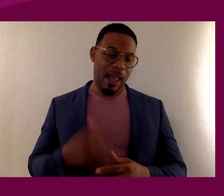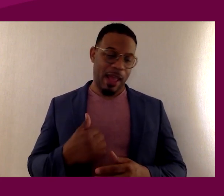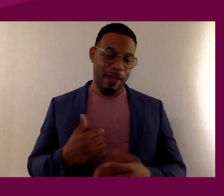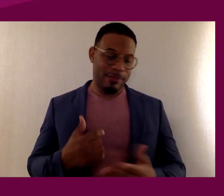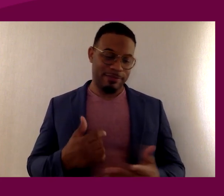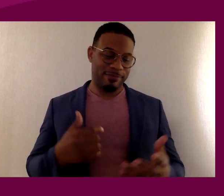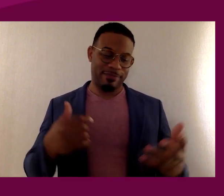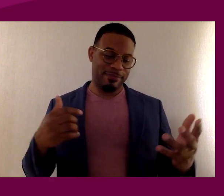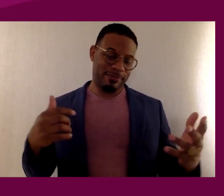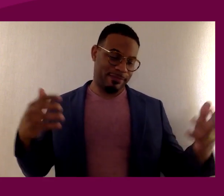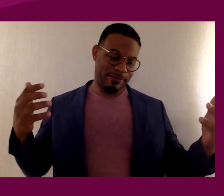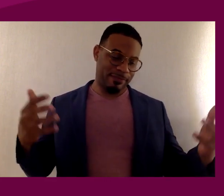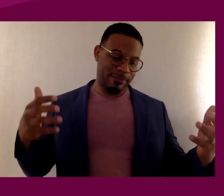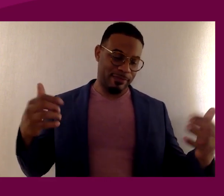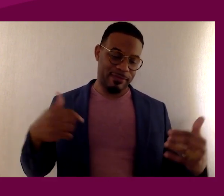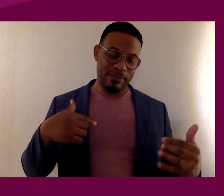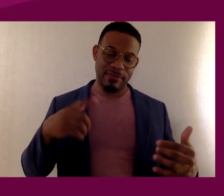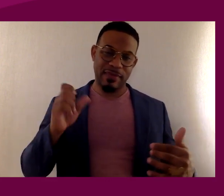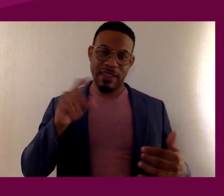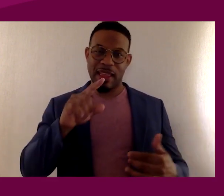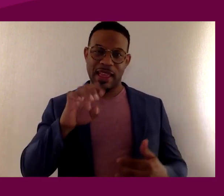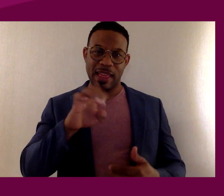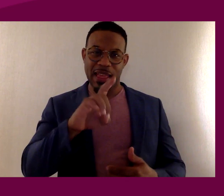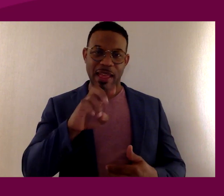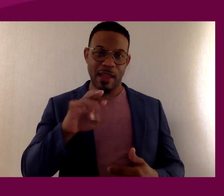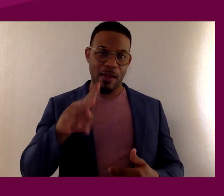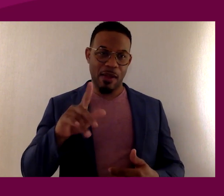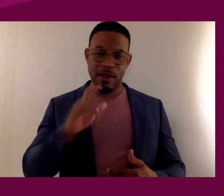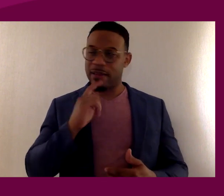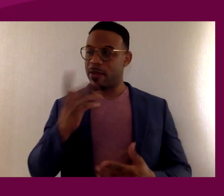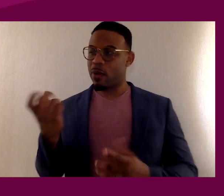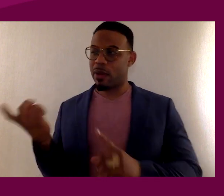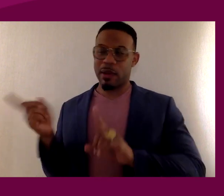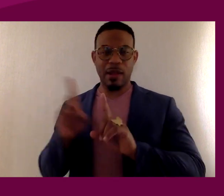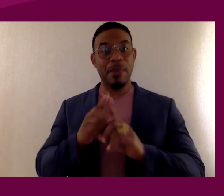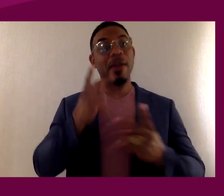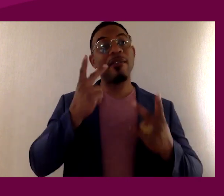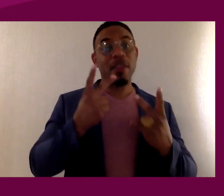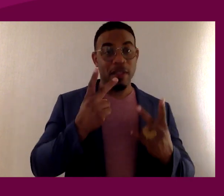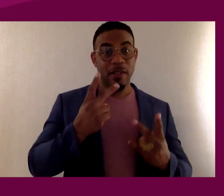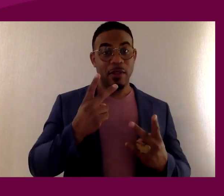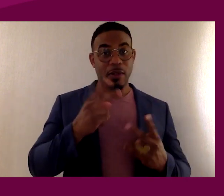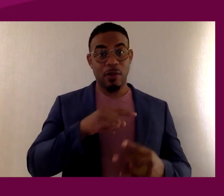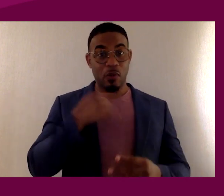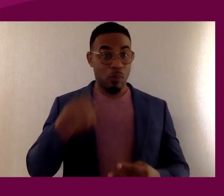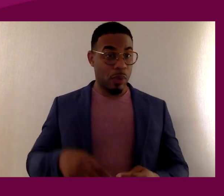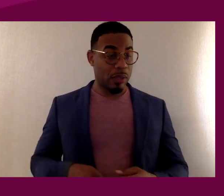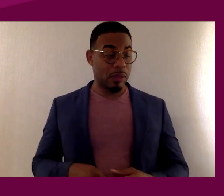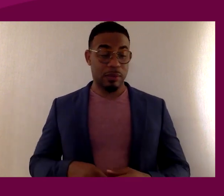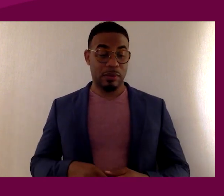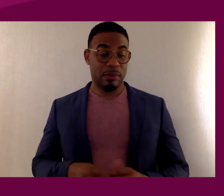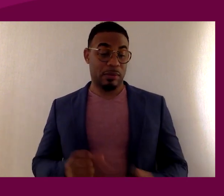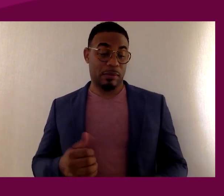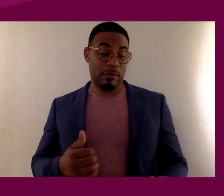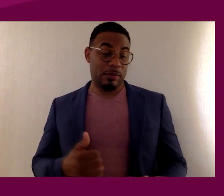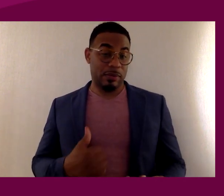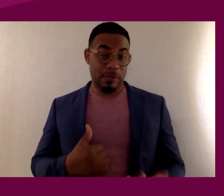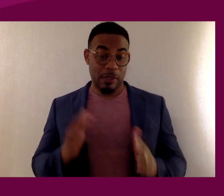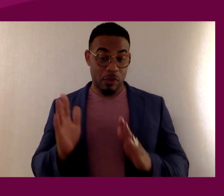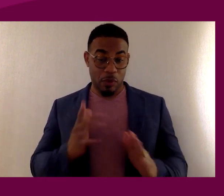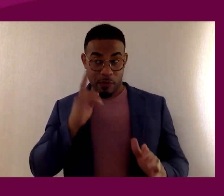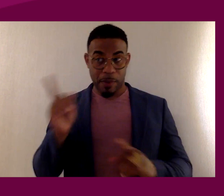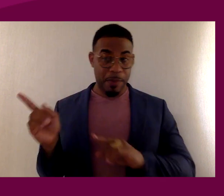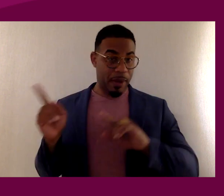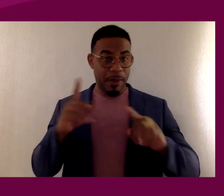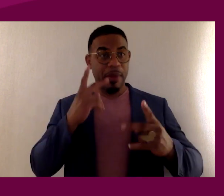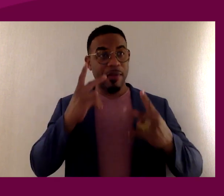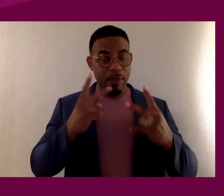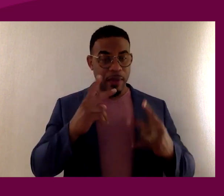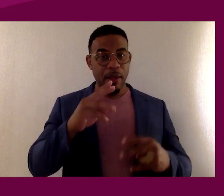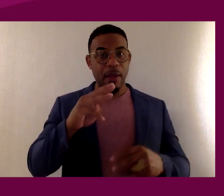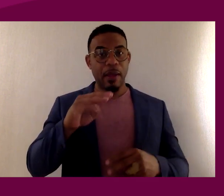didn't. I asked Ed Roberts, he said he wanted to come and visit Russia. And so I arranged